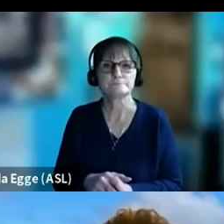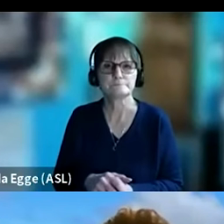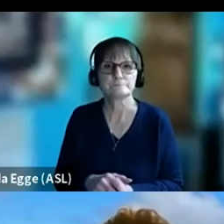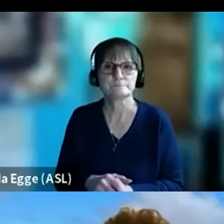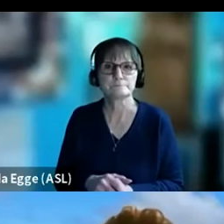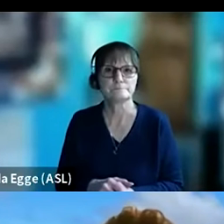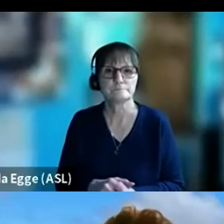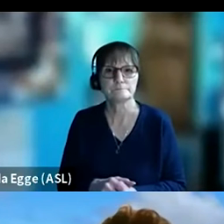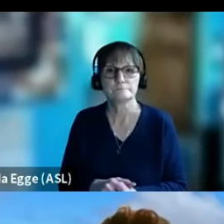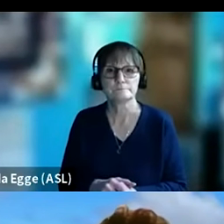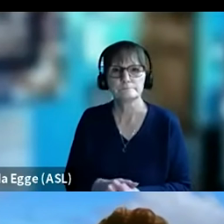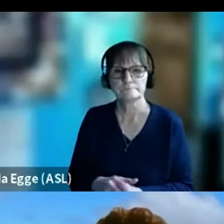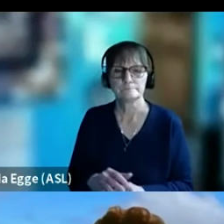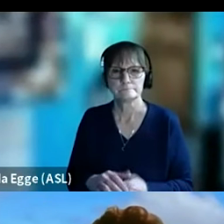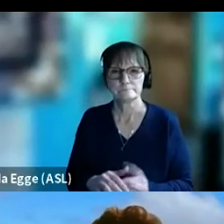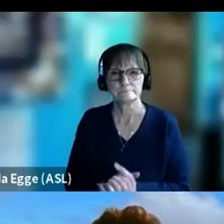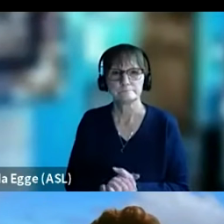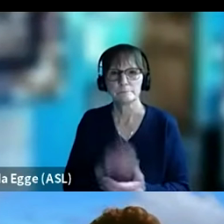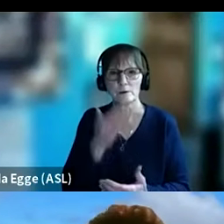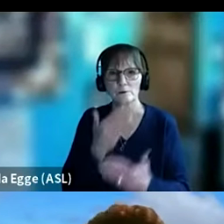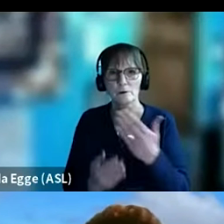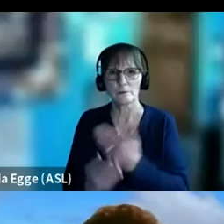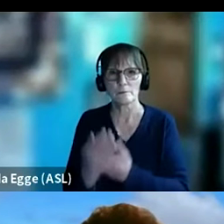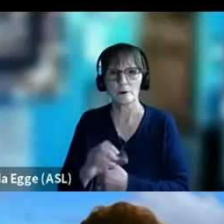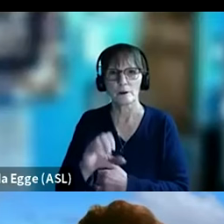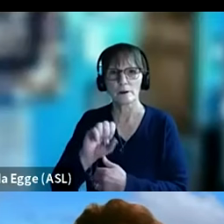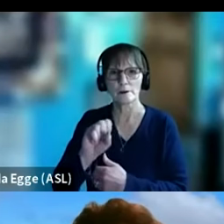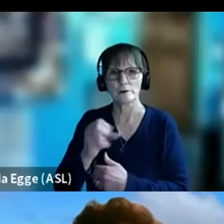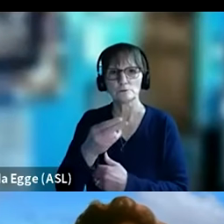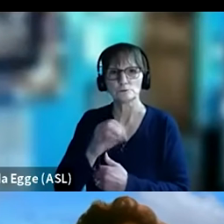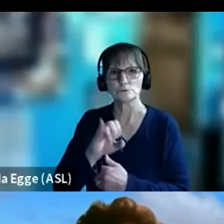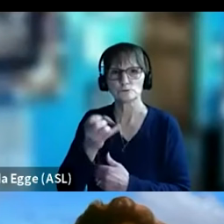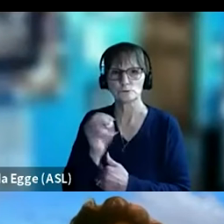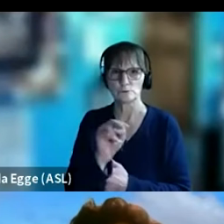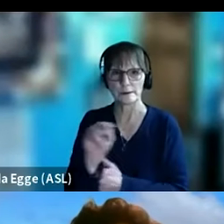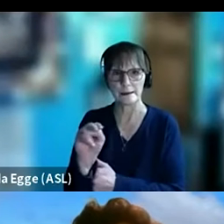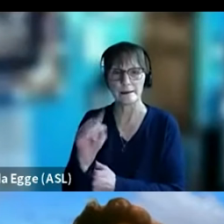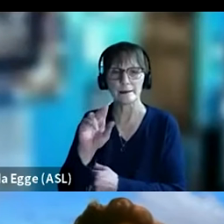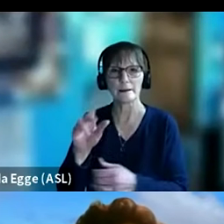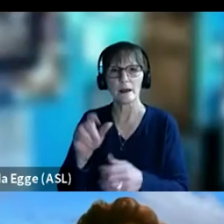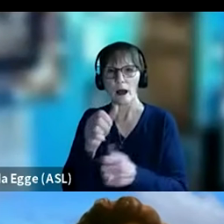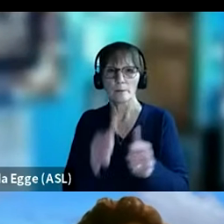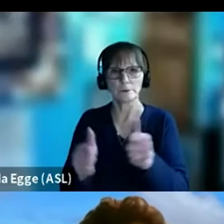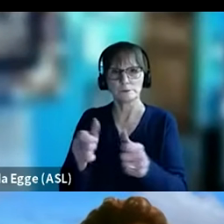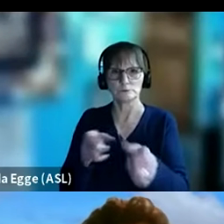Thanks. Good morning everyone. I'm Shireen McSpadden. I'm the executive director of the San Francisco Department